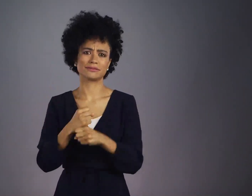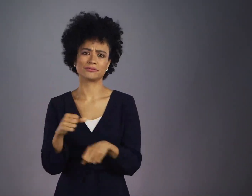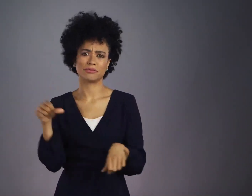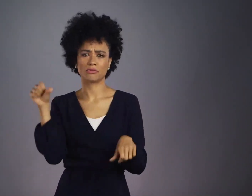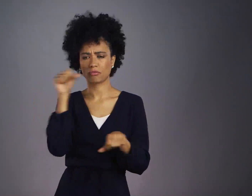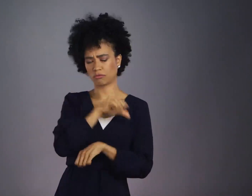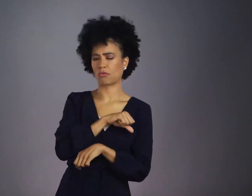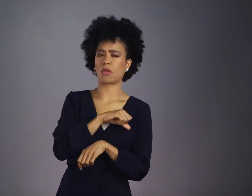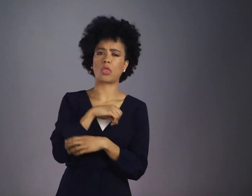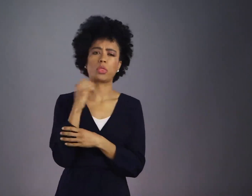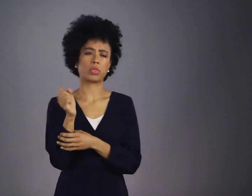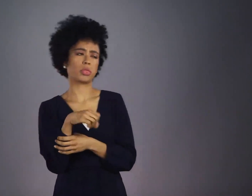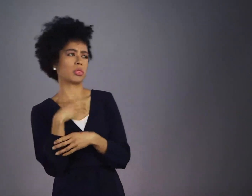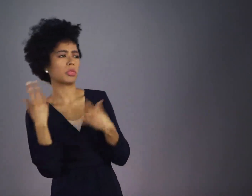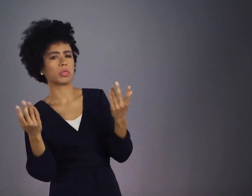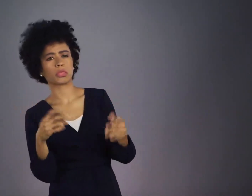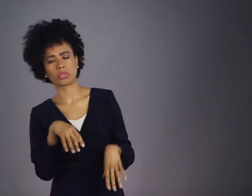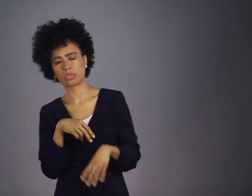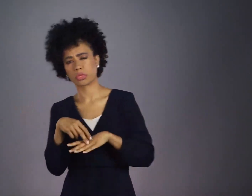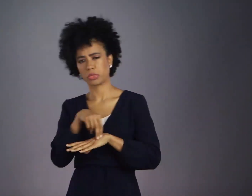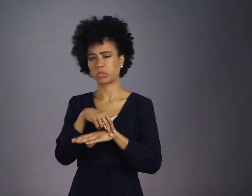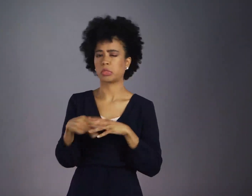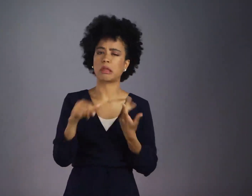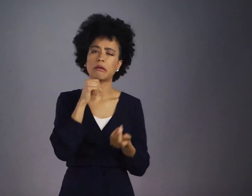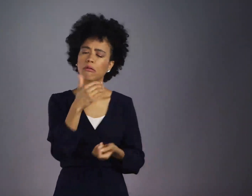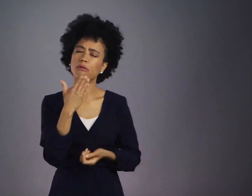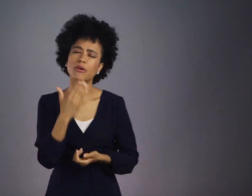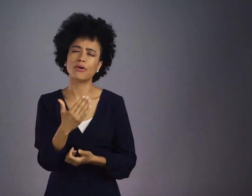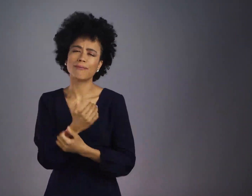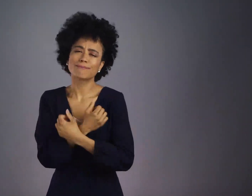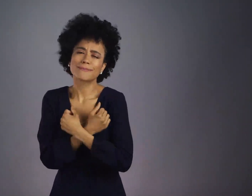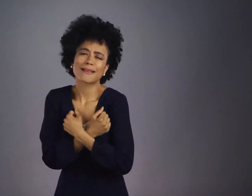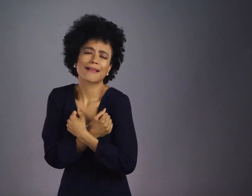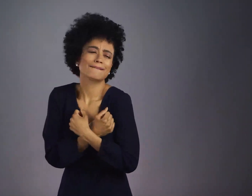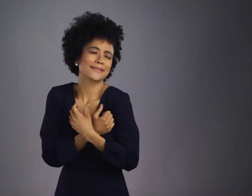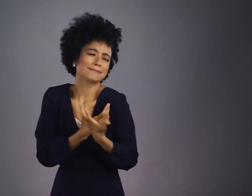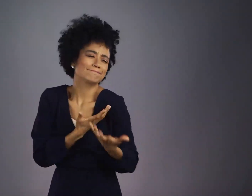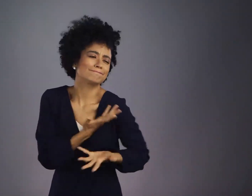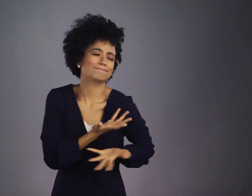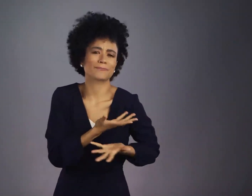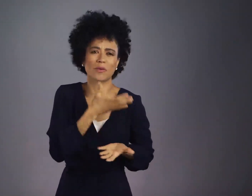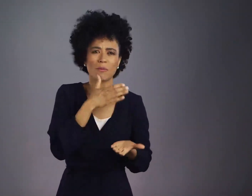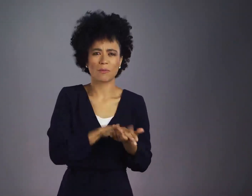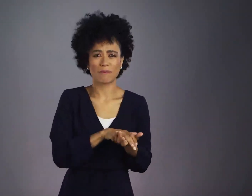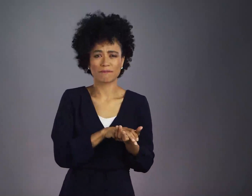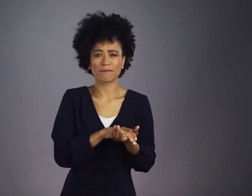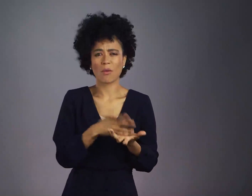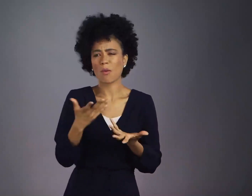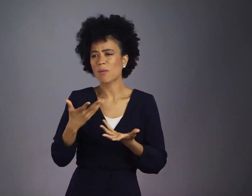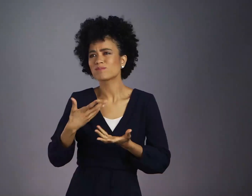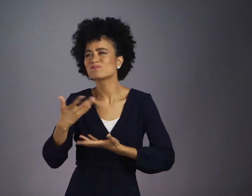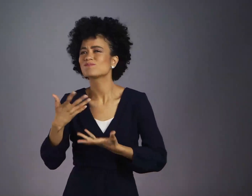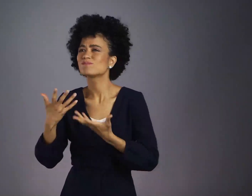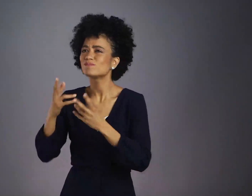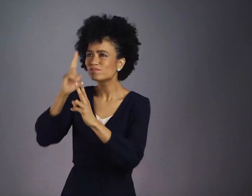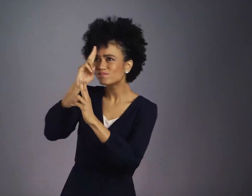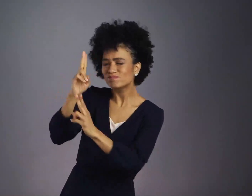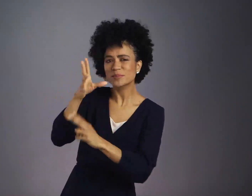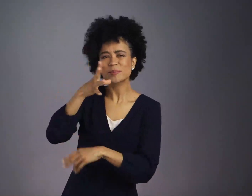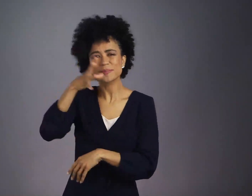But he is yet a long way from making good to the wife or parents whom for years he has so shockingly treated.